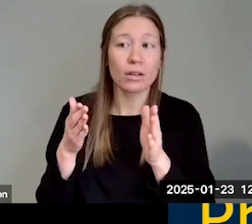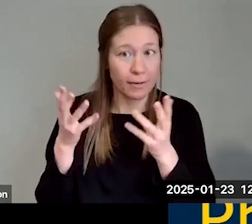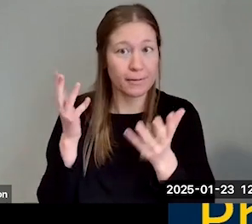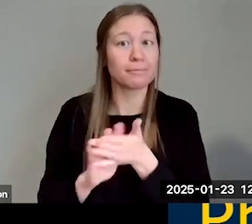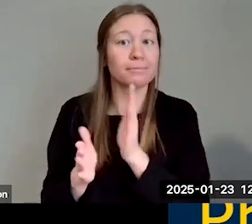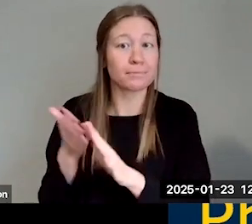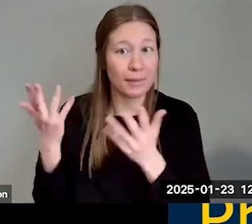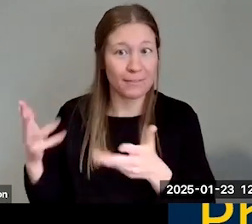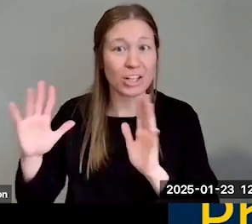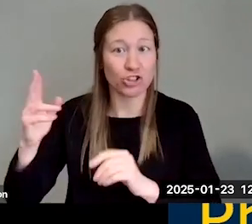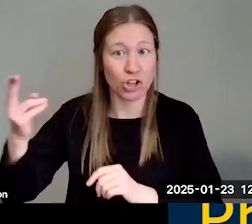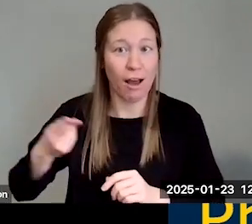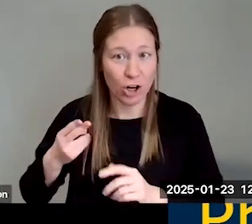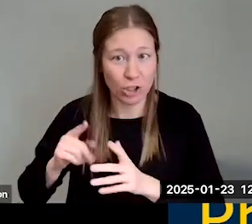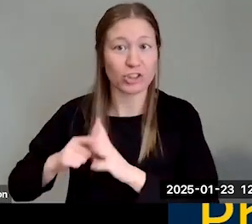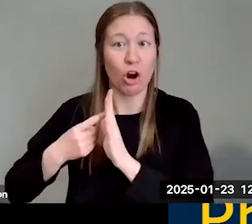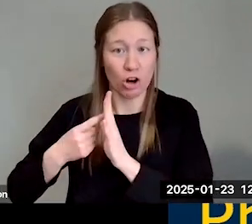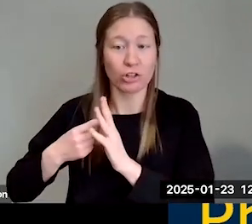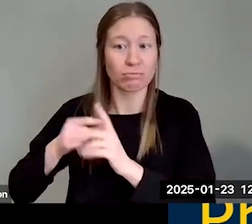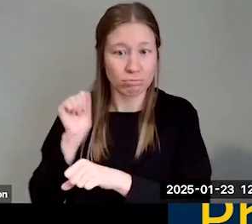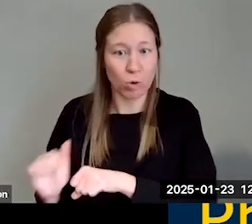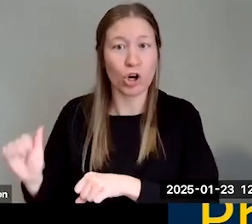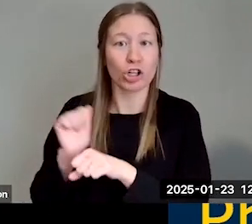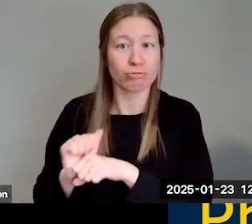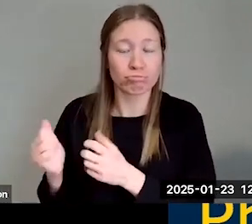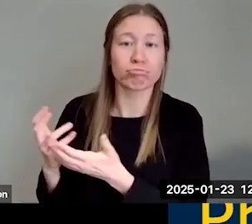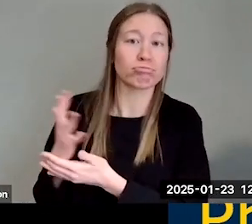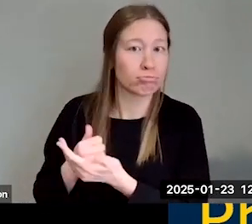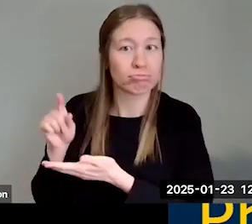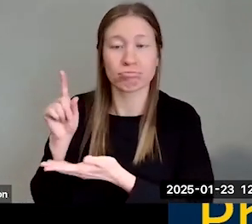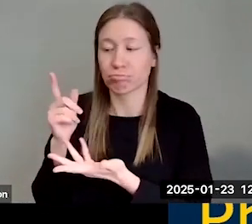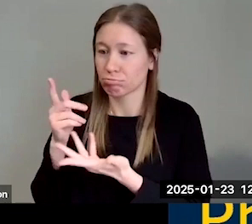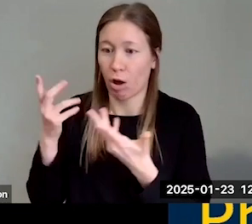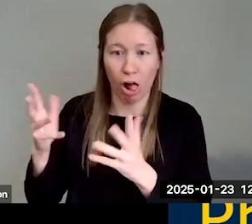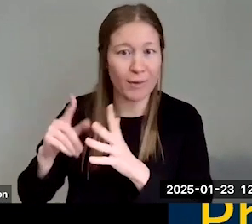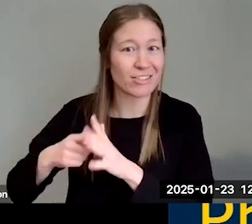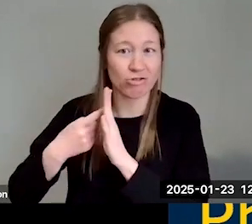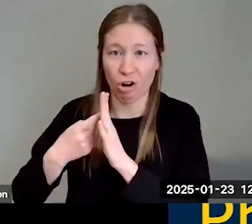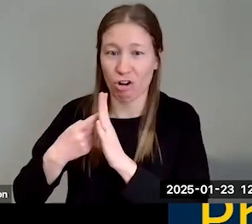they have already started, they're getting a paycheck, whatever the case may be, this third stage,